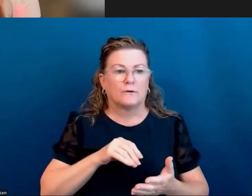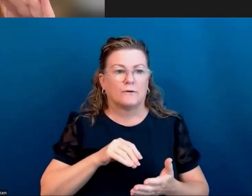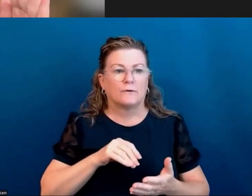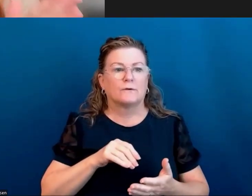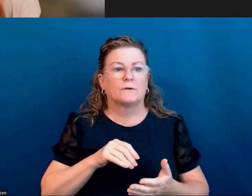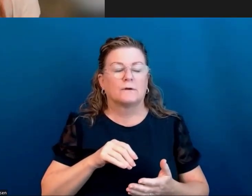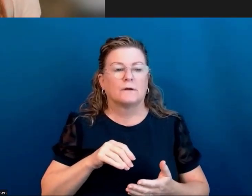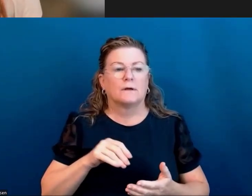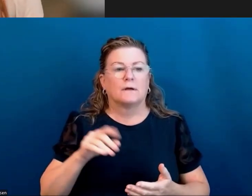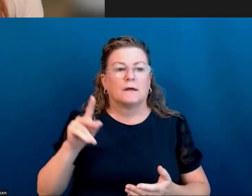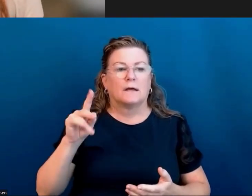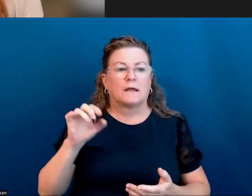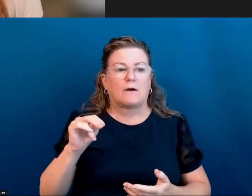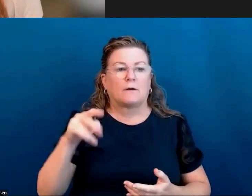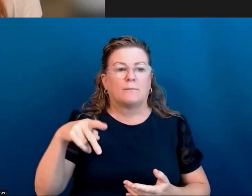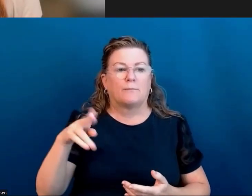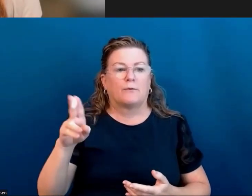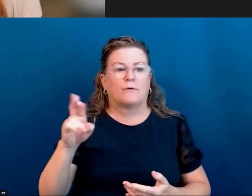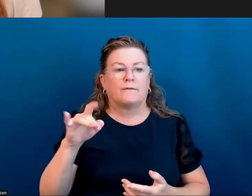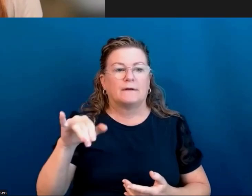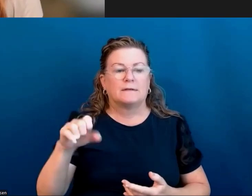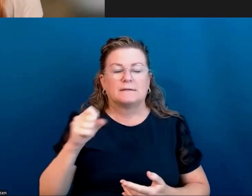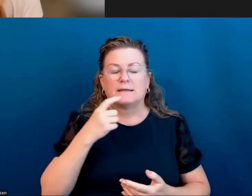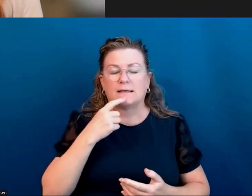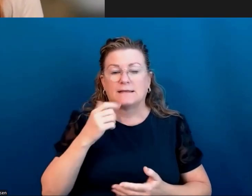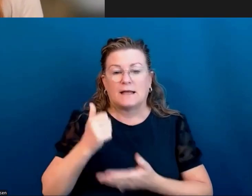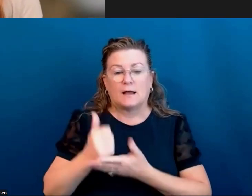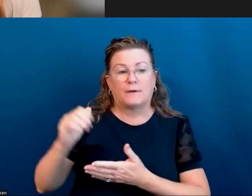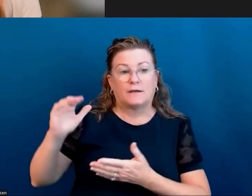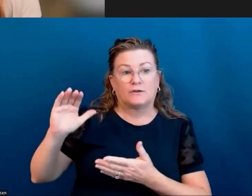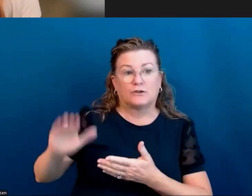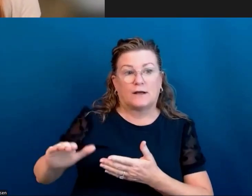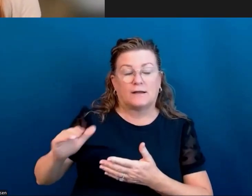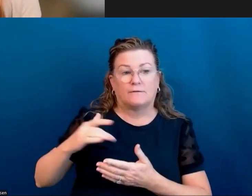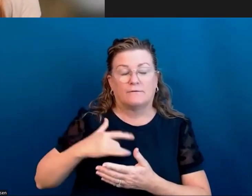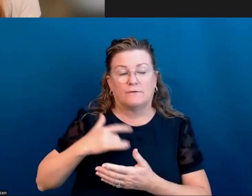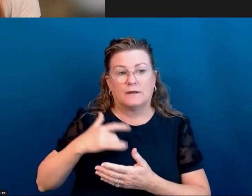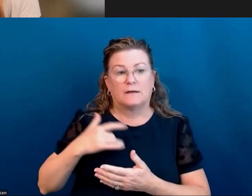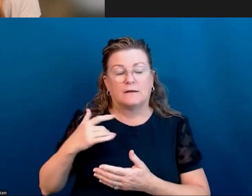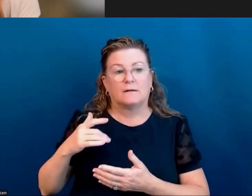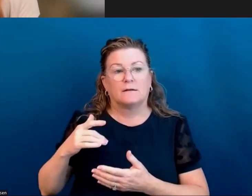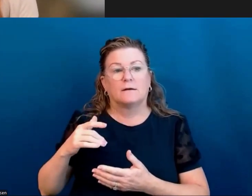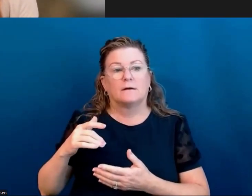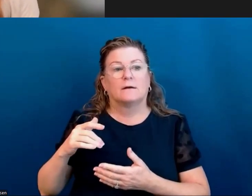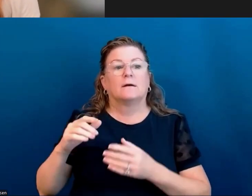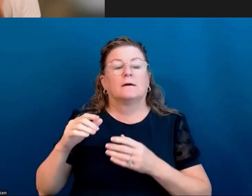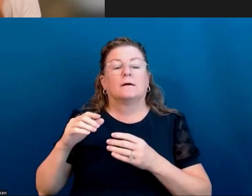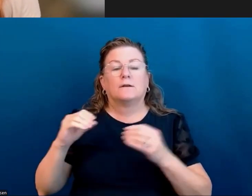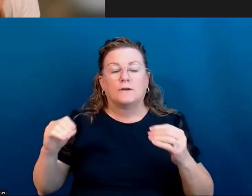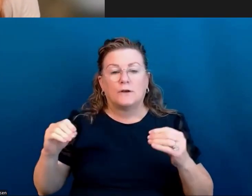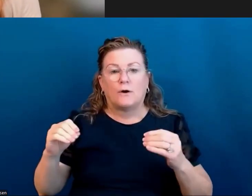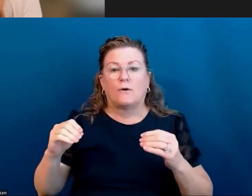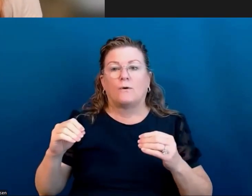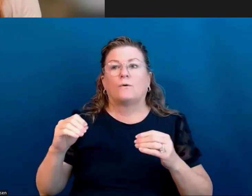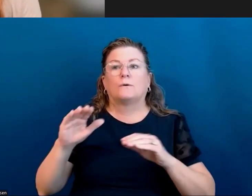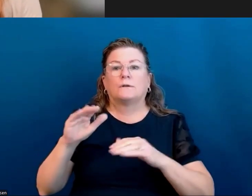says that helping a child feel like unconditionally loved by one person is the best protector of them against any sort of